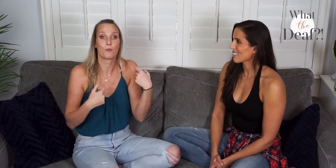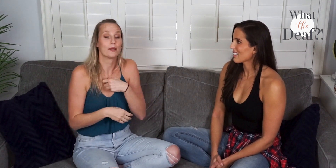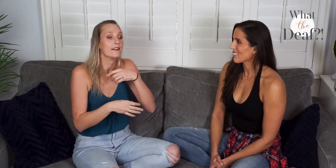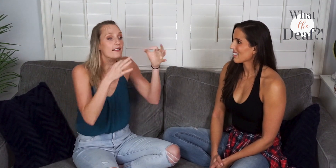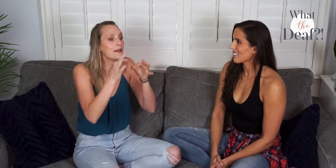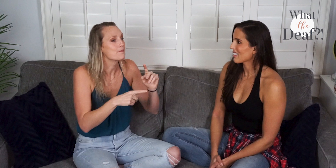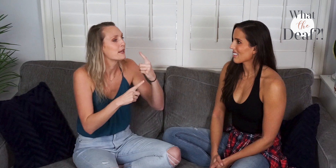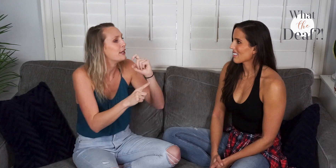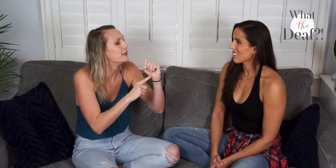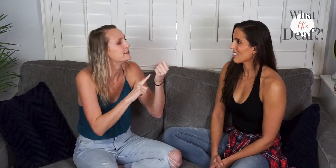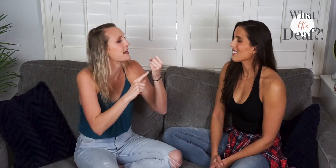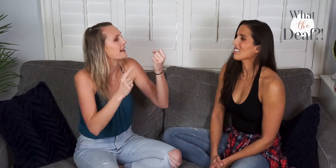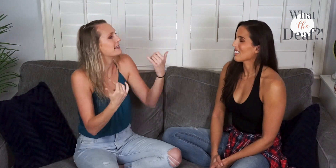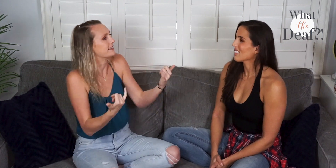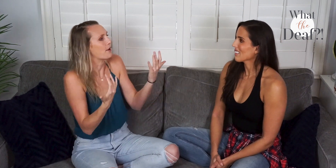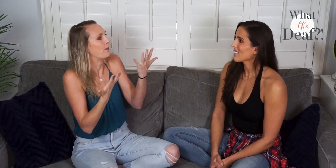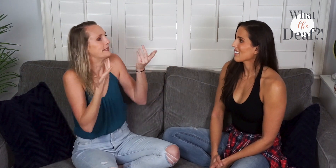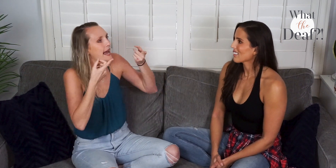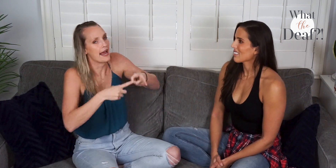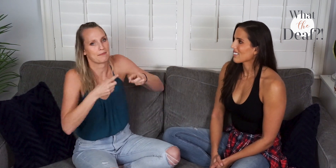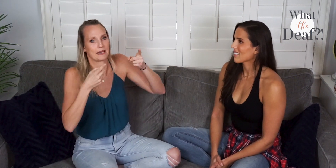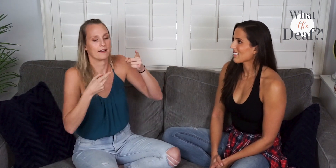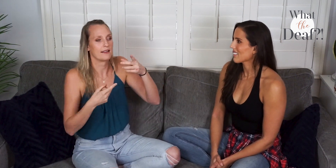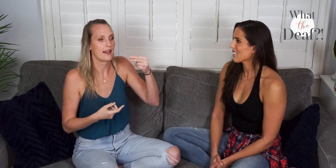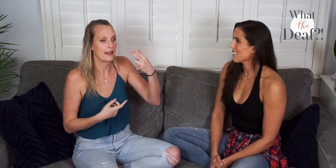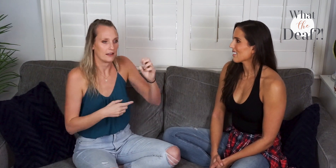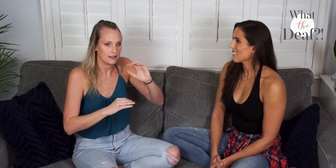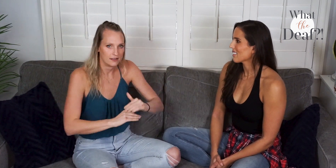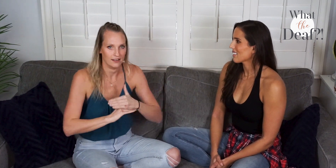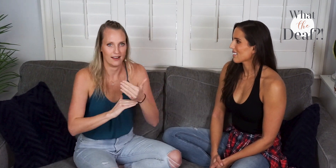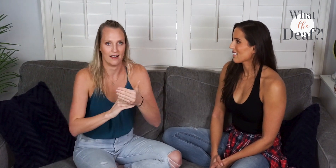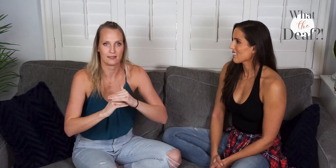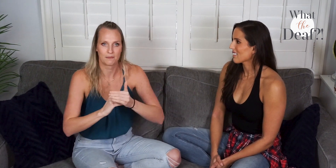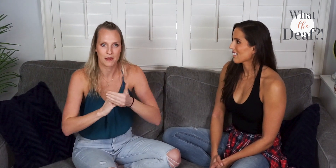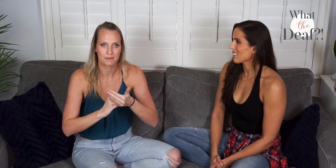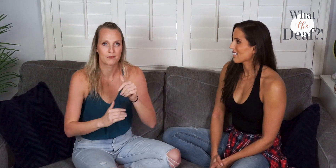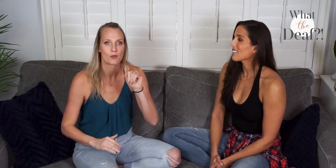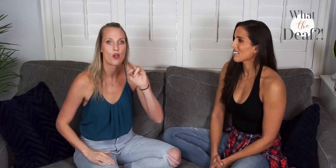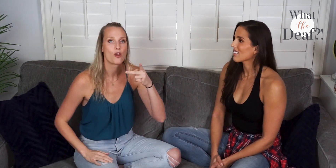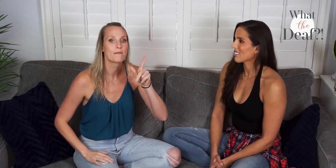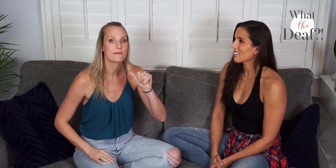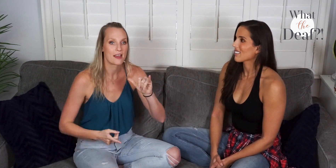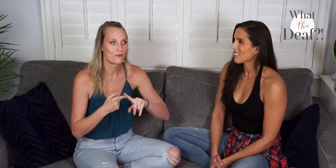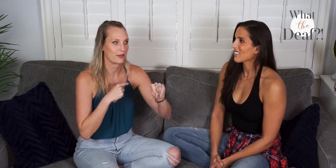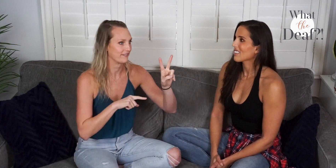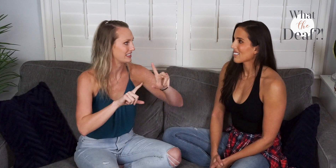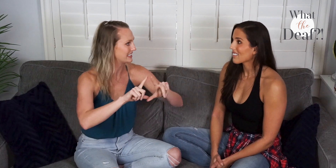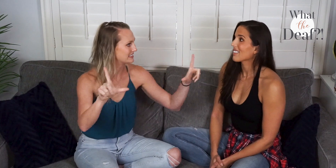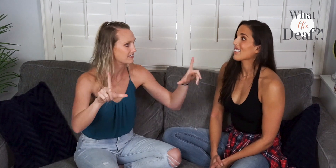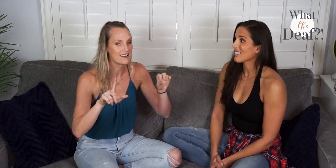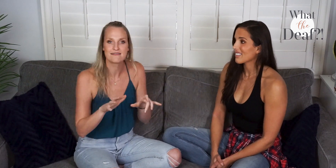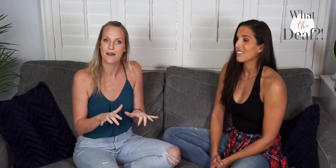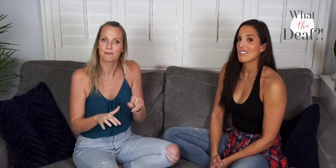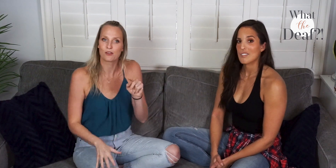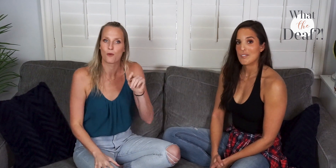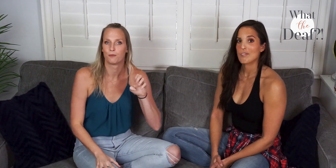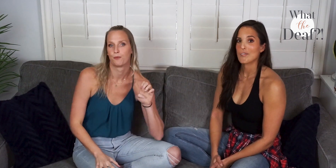we were talking about current situations and what's going on and he pulled out his laptop and airplayed to the TV and started typing notes.